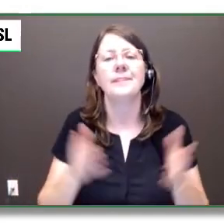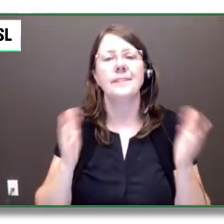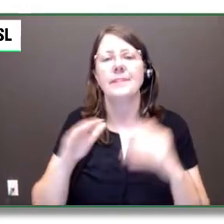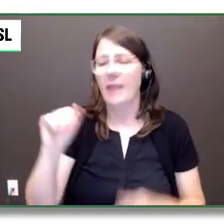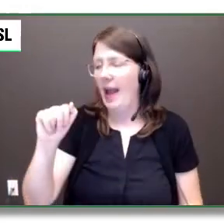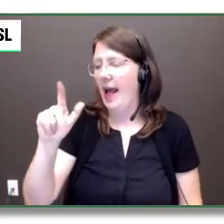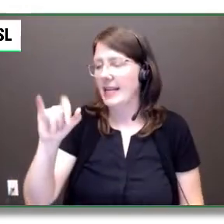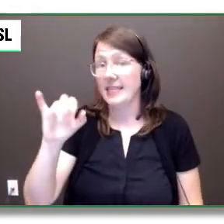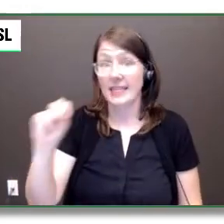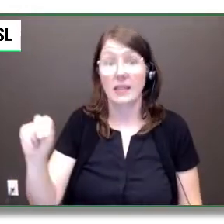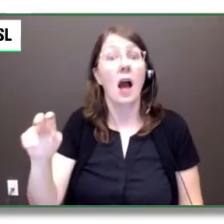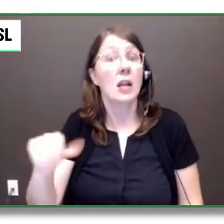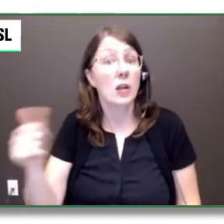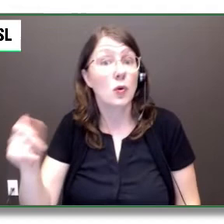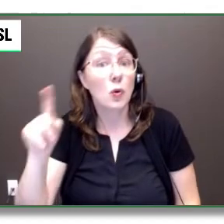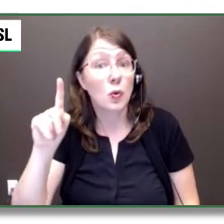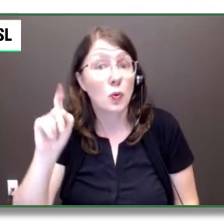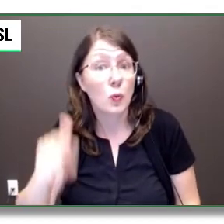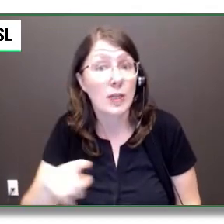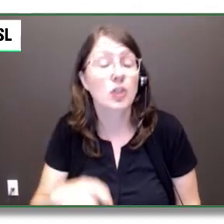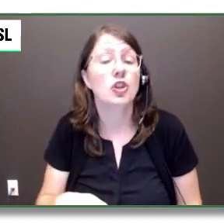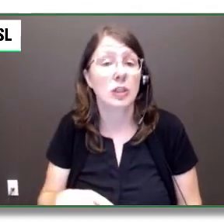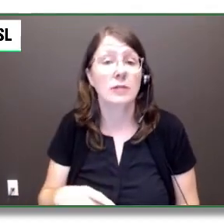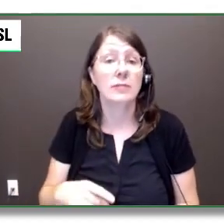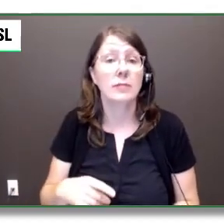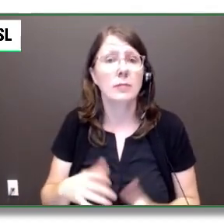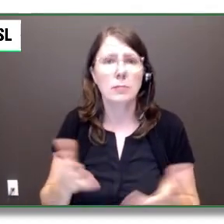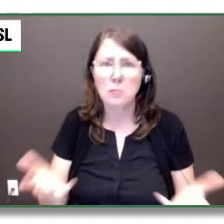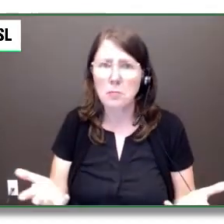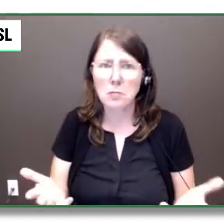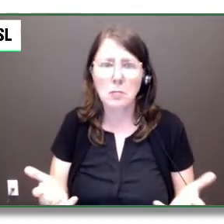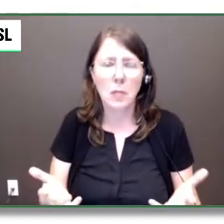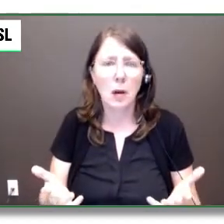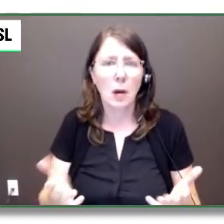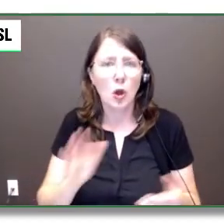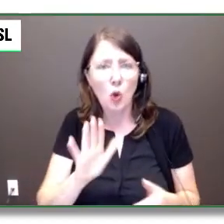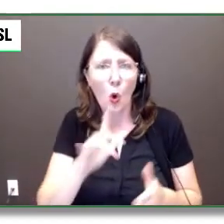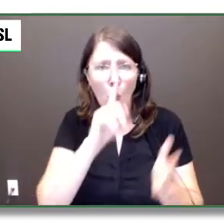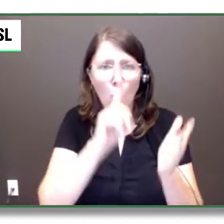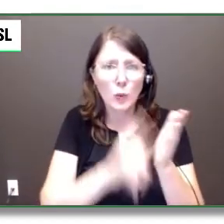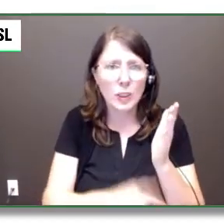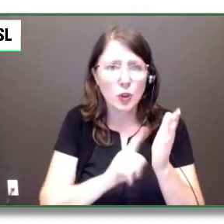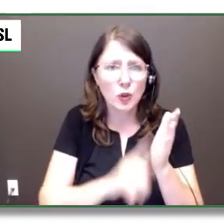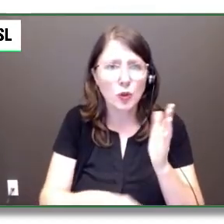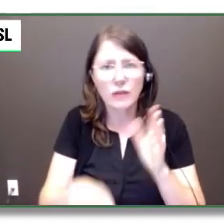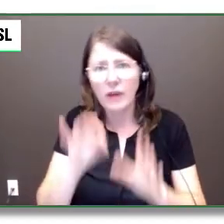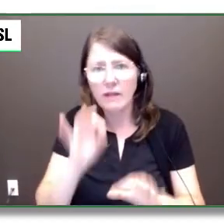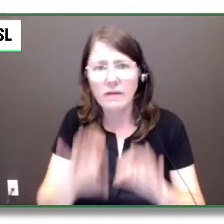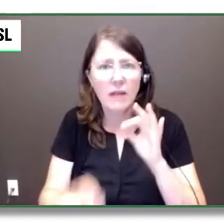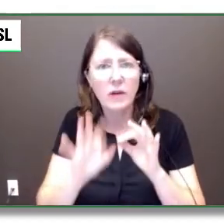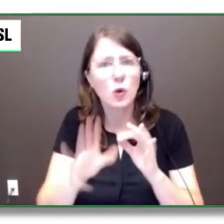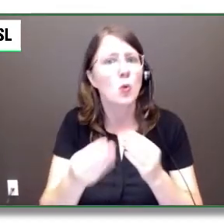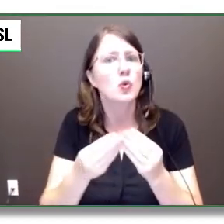parks will begin to implement some of these findings and these kind of practical solutions, like those mile markers.